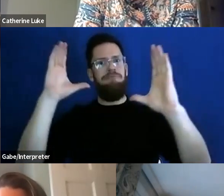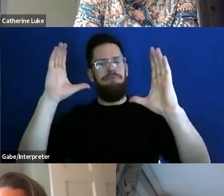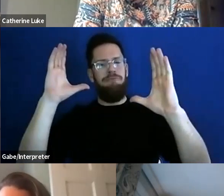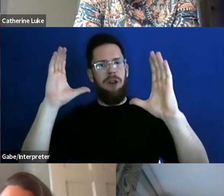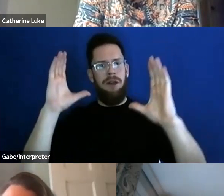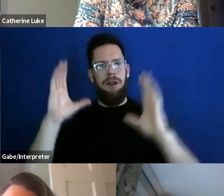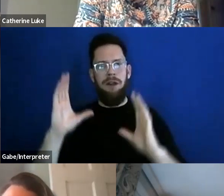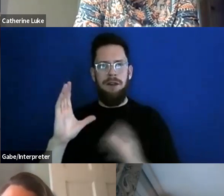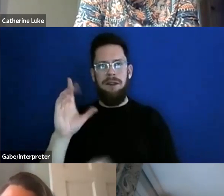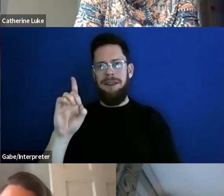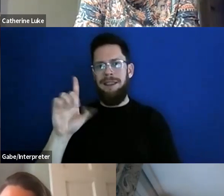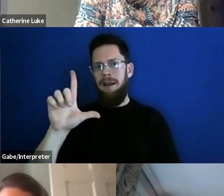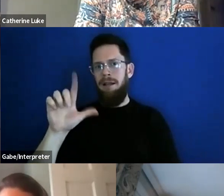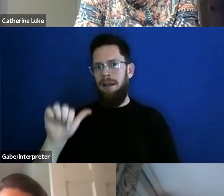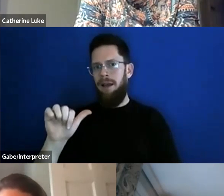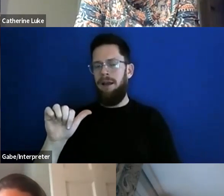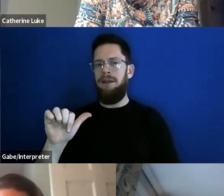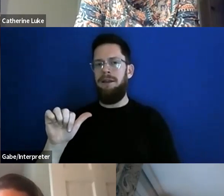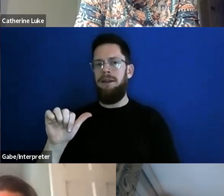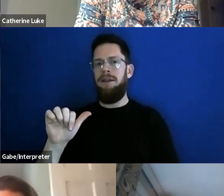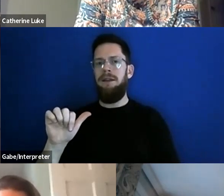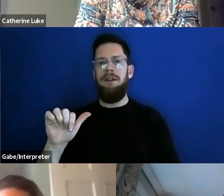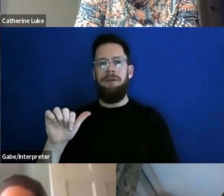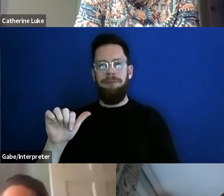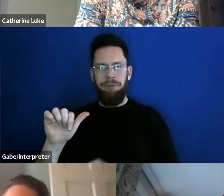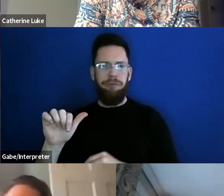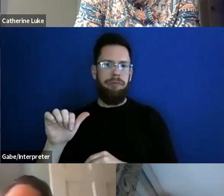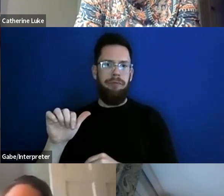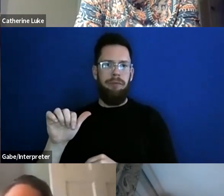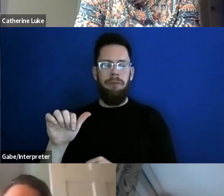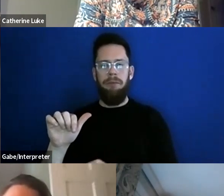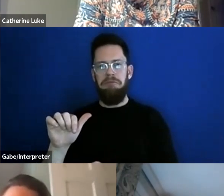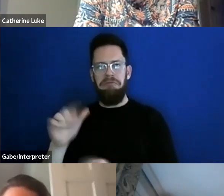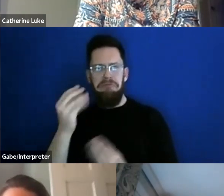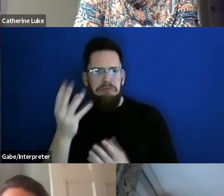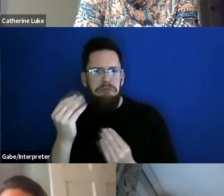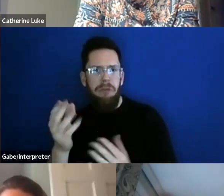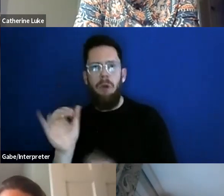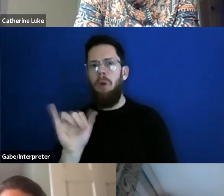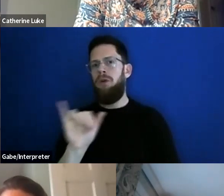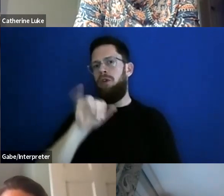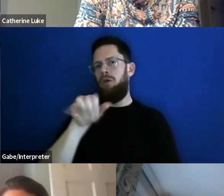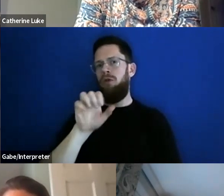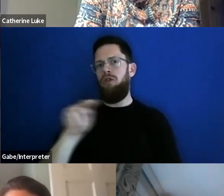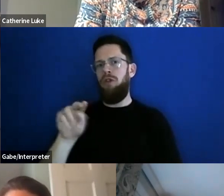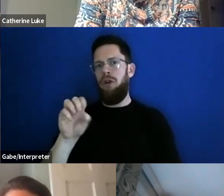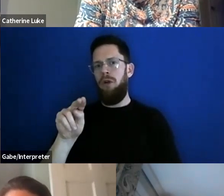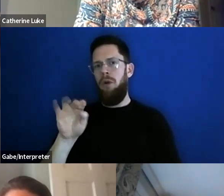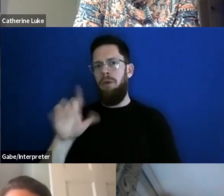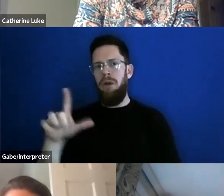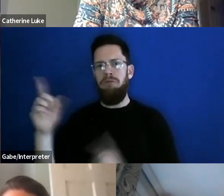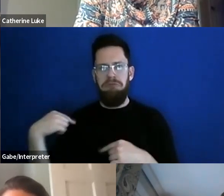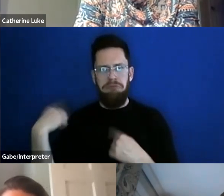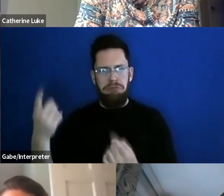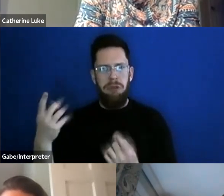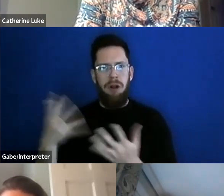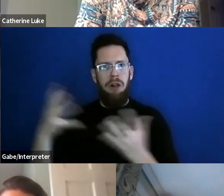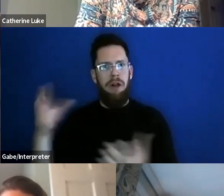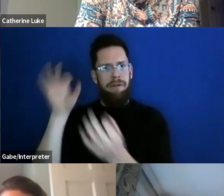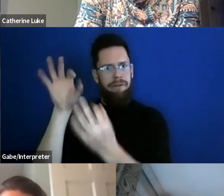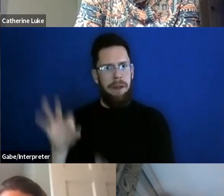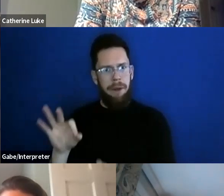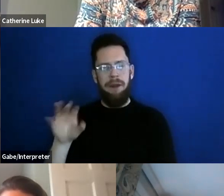Joseph Baeta: de la digital learning academy families, also with this is general Neil has had a lot of input with the dla through the process and Marty Kagan who's been our dla.